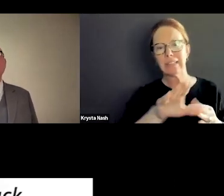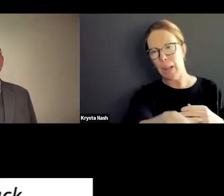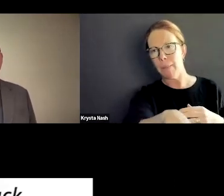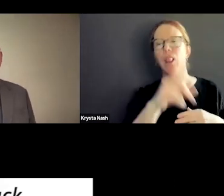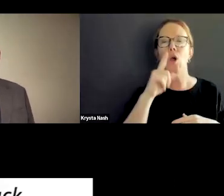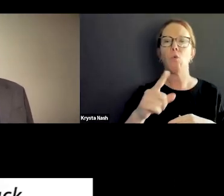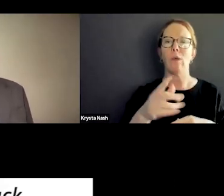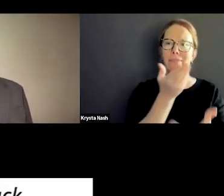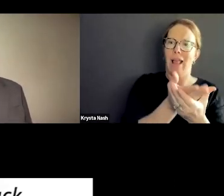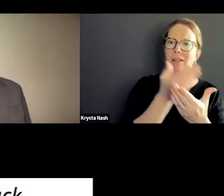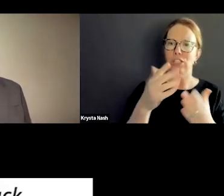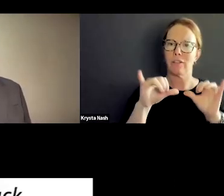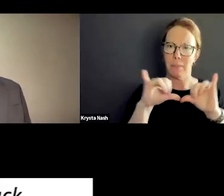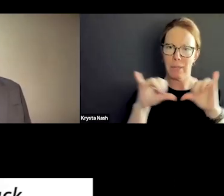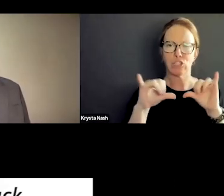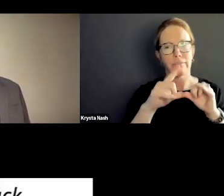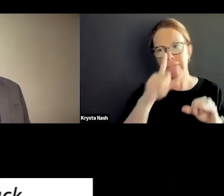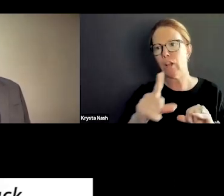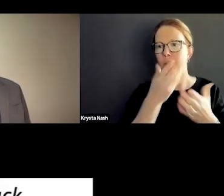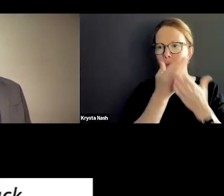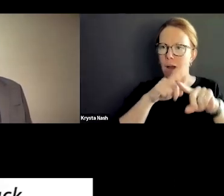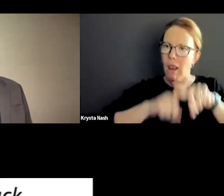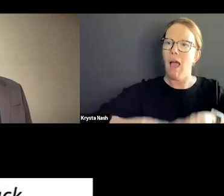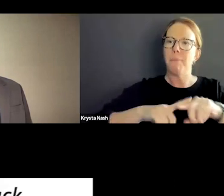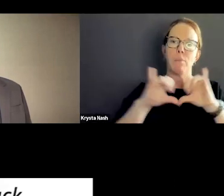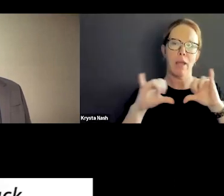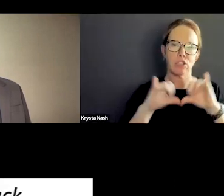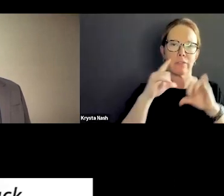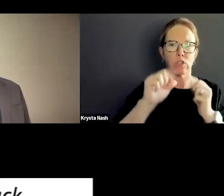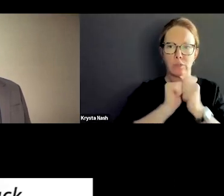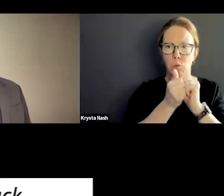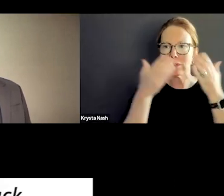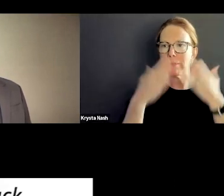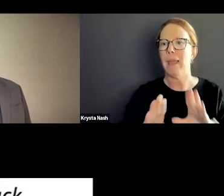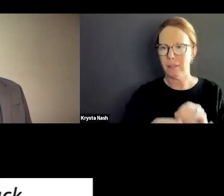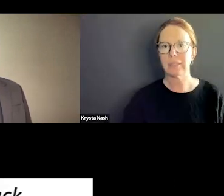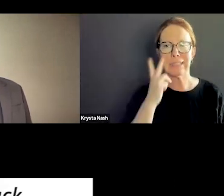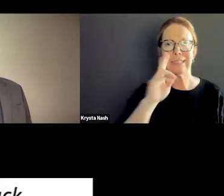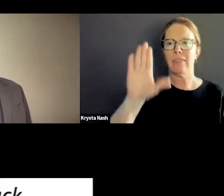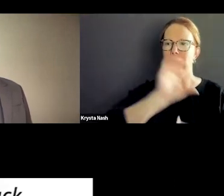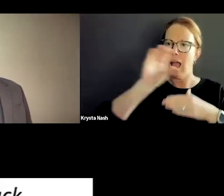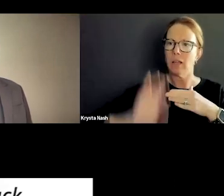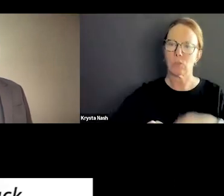but is a highly reliable measure on sports betting to look at the consequence is that individuals are having when they are placing bets.